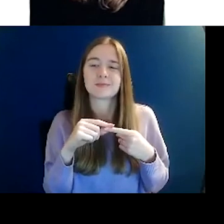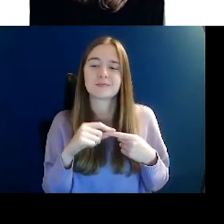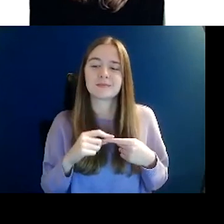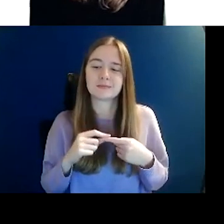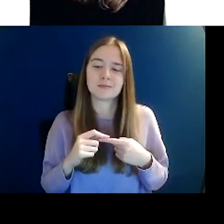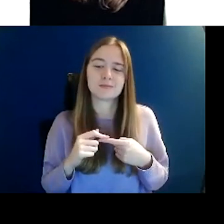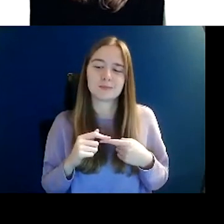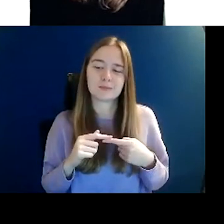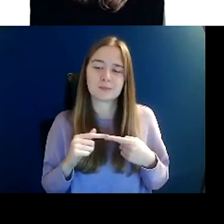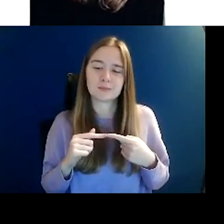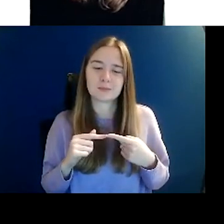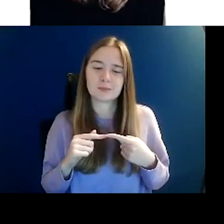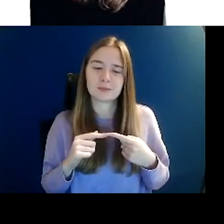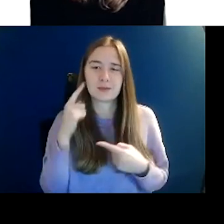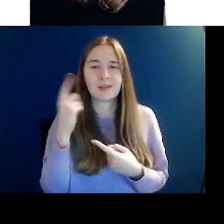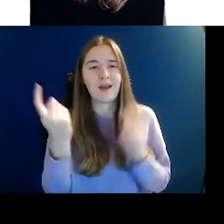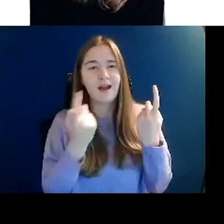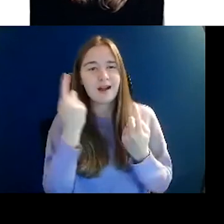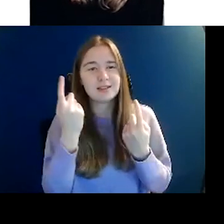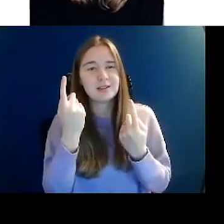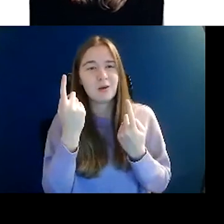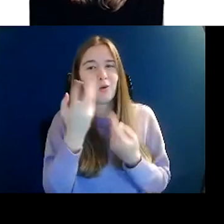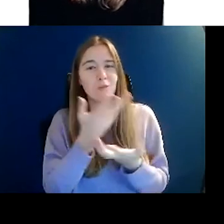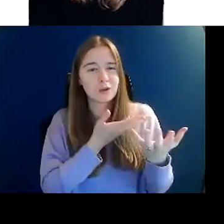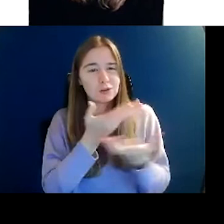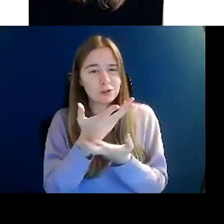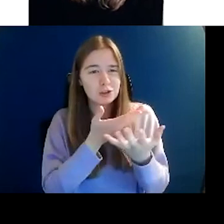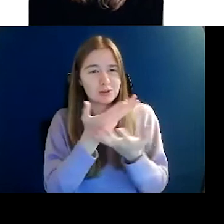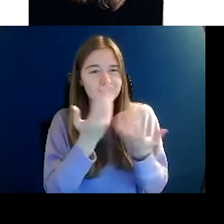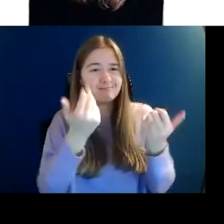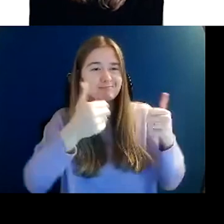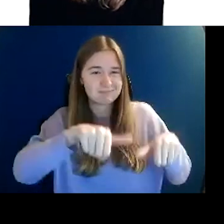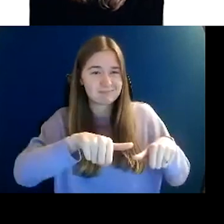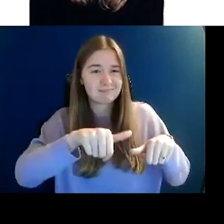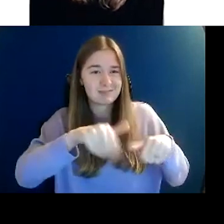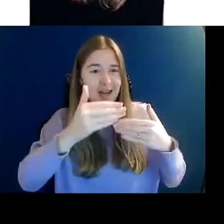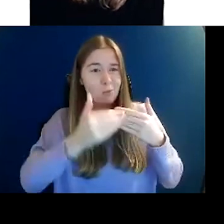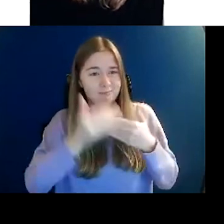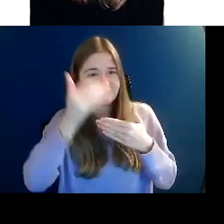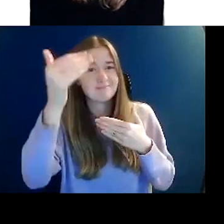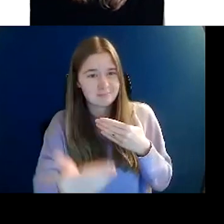I think the idea of consultation has been exhausted, and I think we need to move beyond consultation, particularly when it comes to things